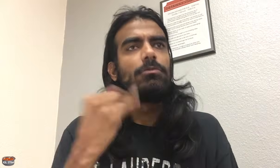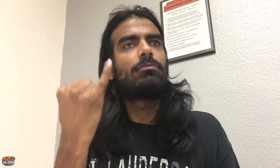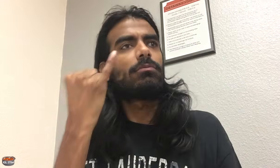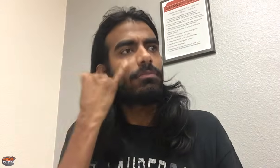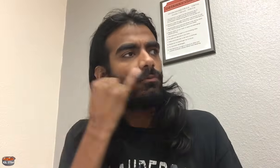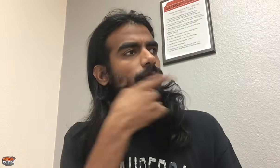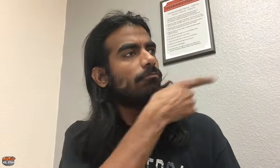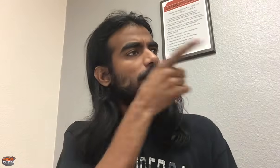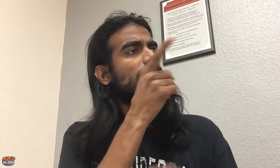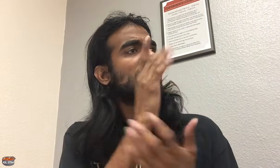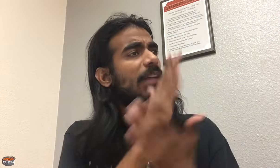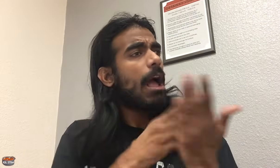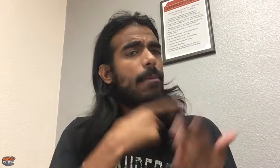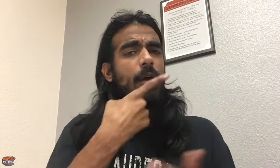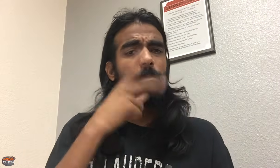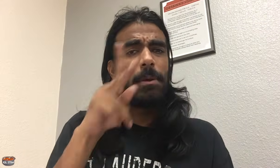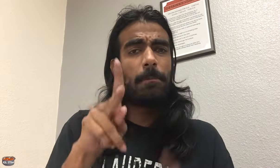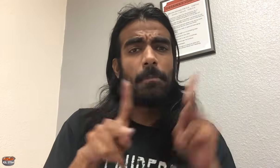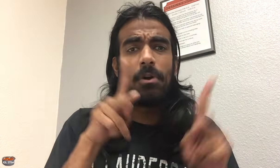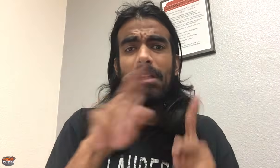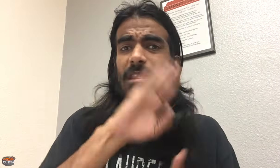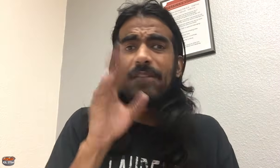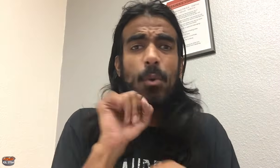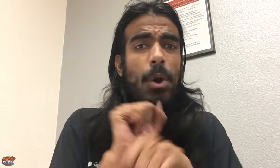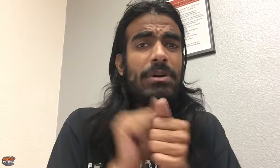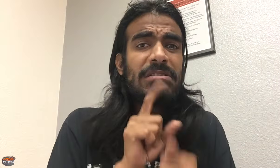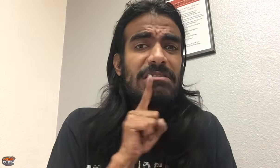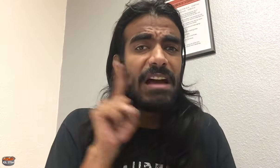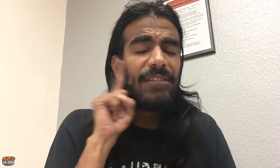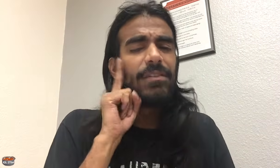and challenges within the industry today. With hearing